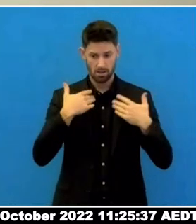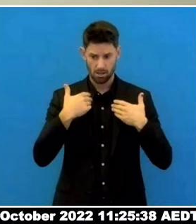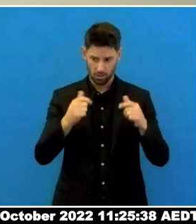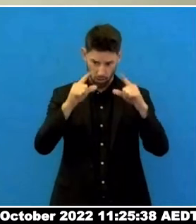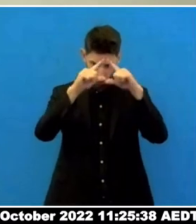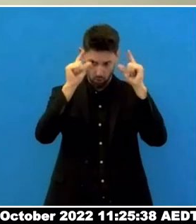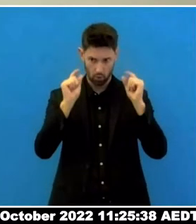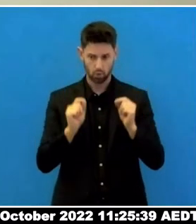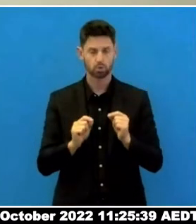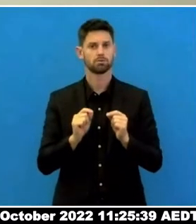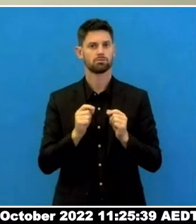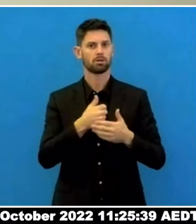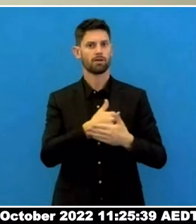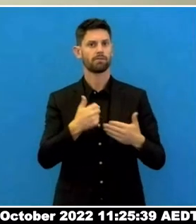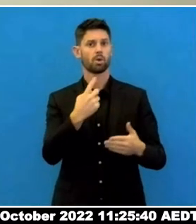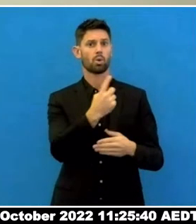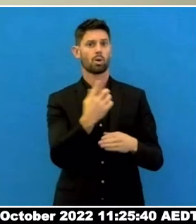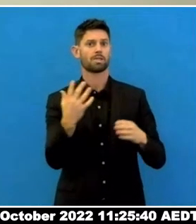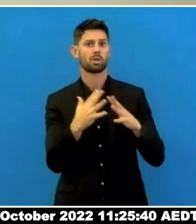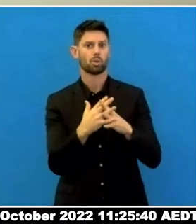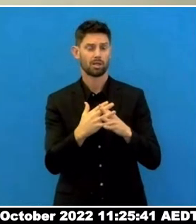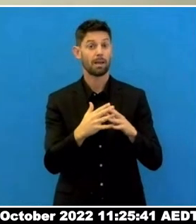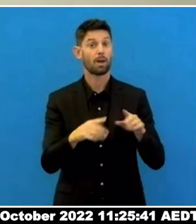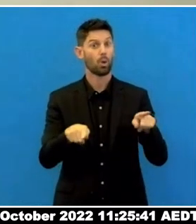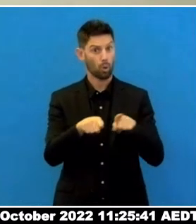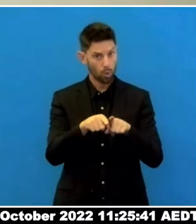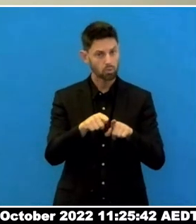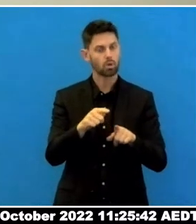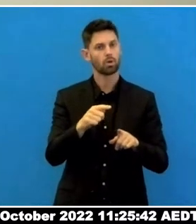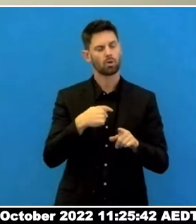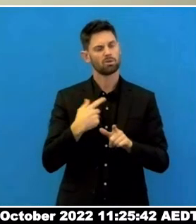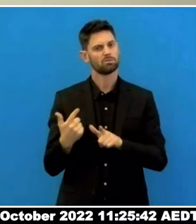I also have my appointment at Foundation House once a week for counselling.